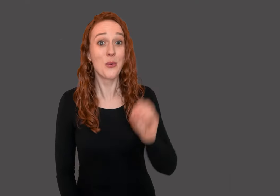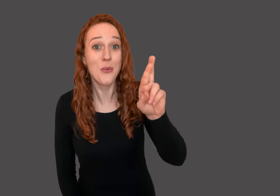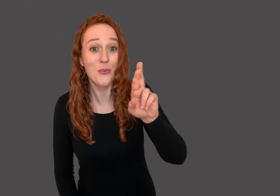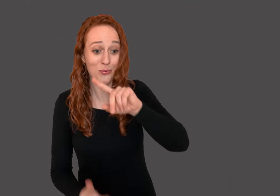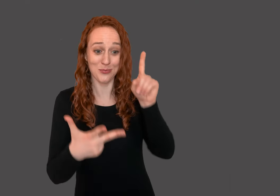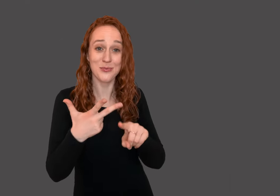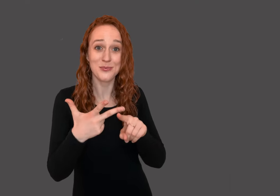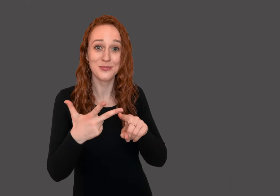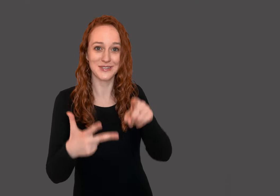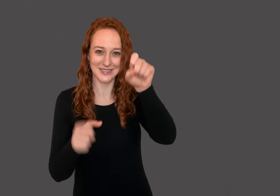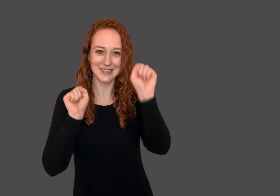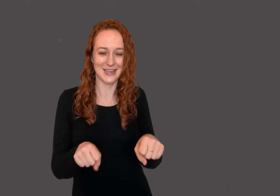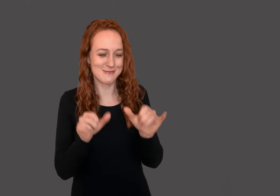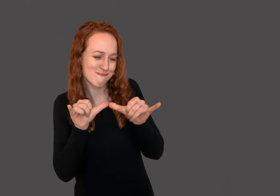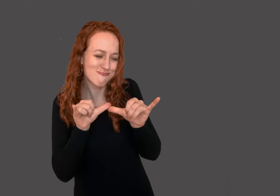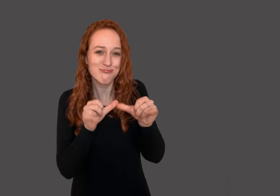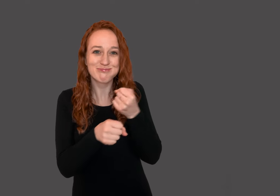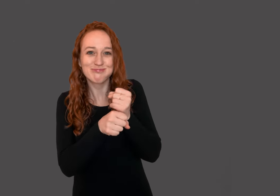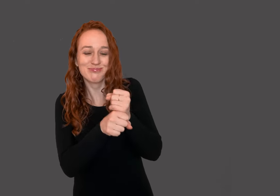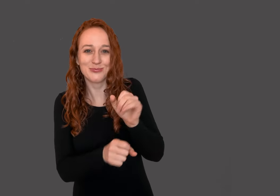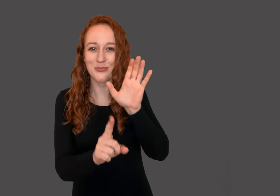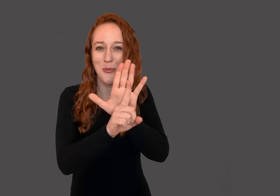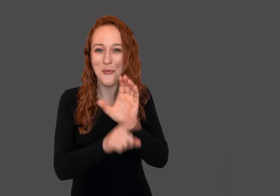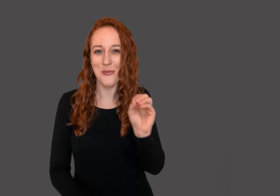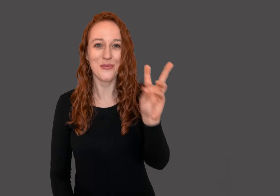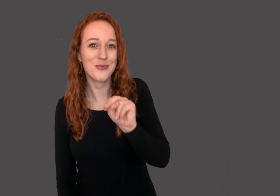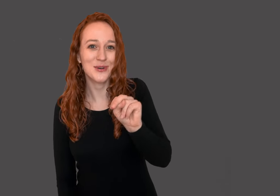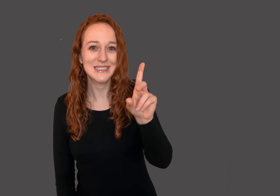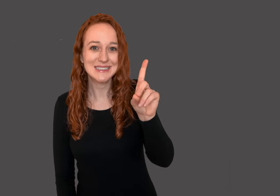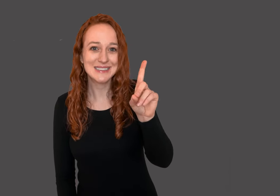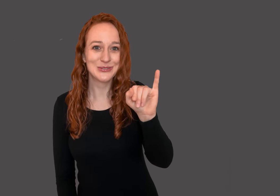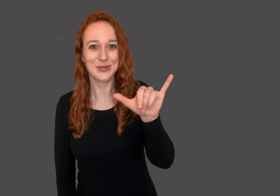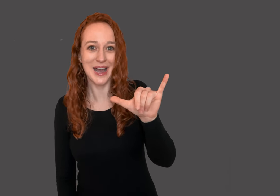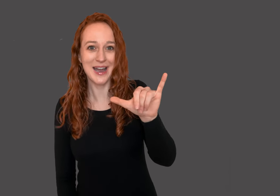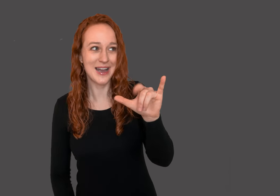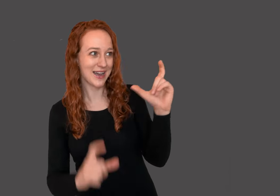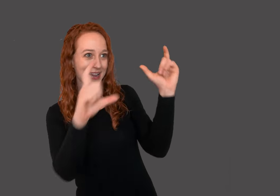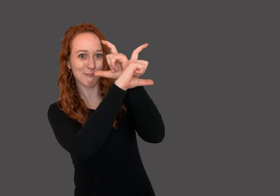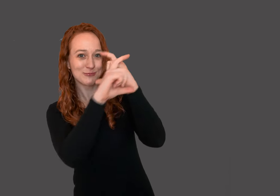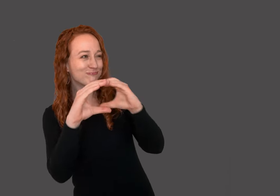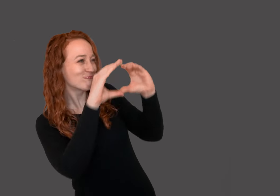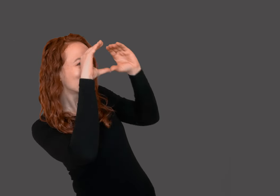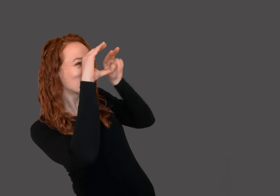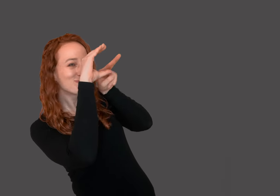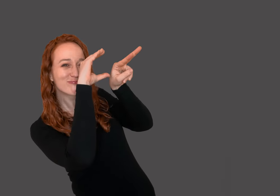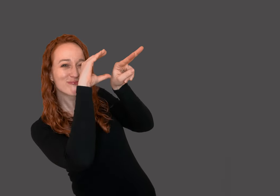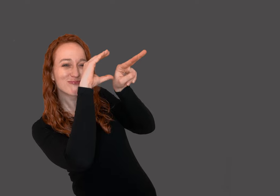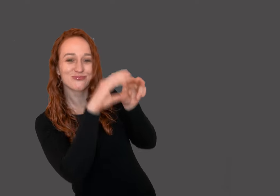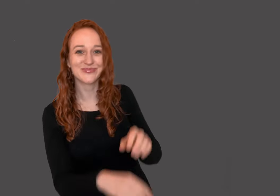Or if you’d like to engineer a DIY eclipse viewer,